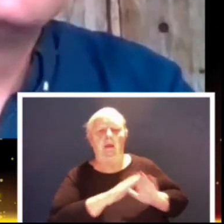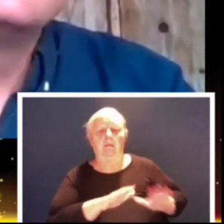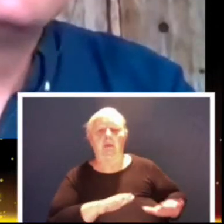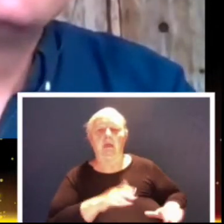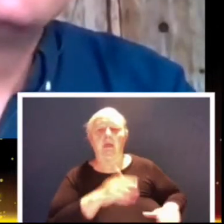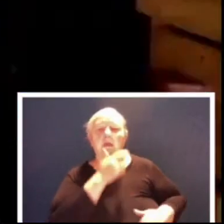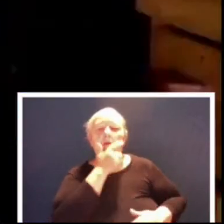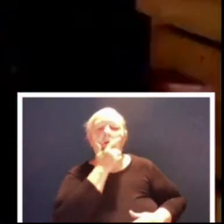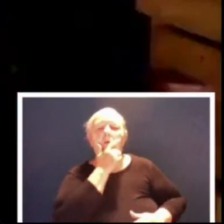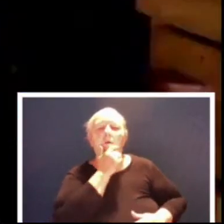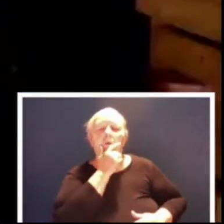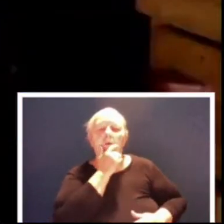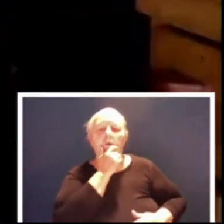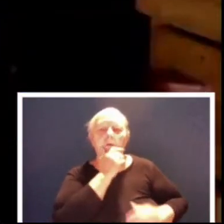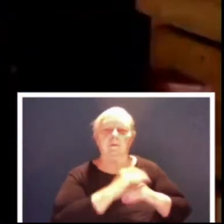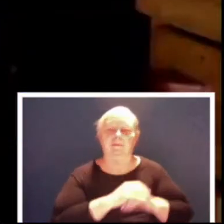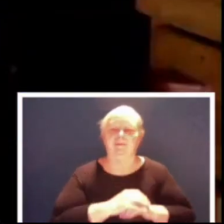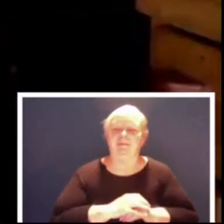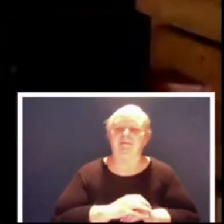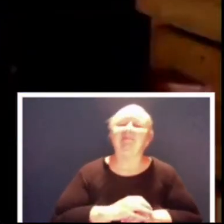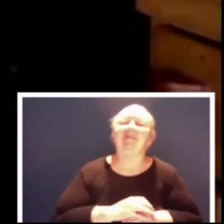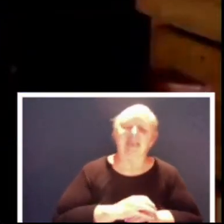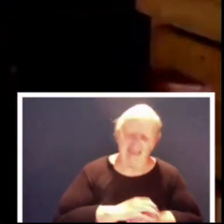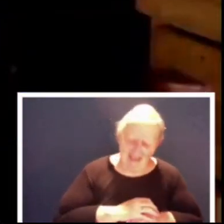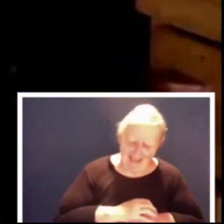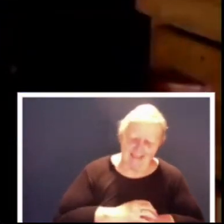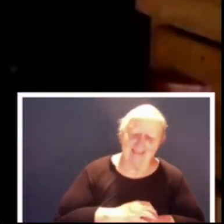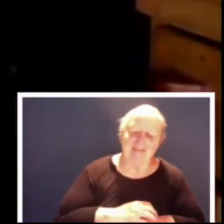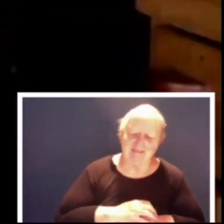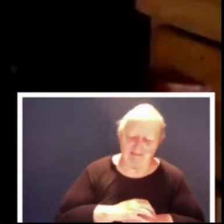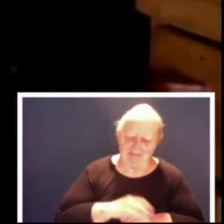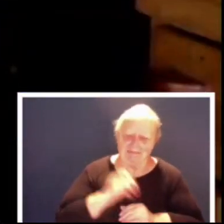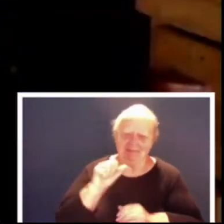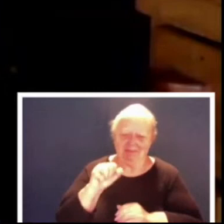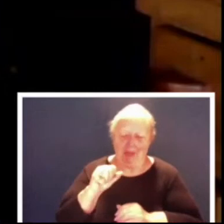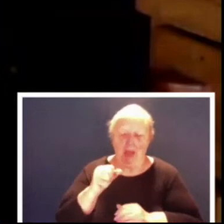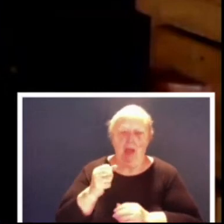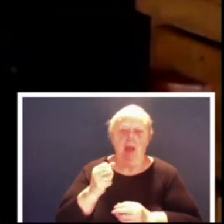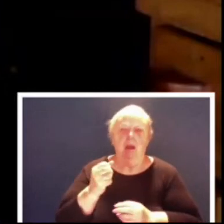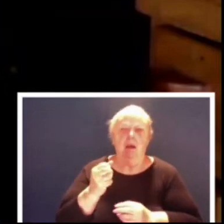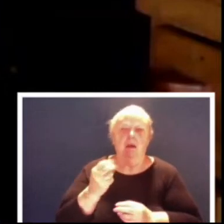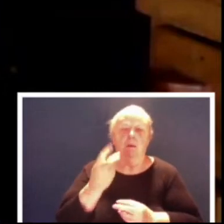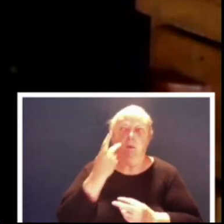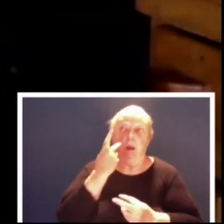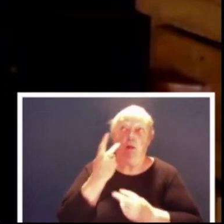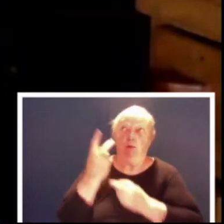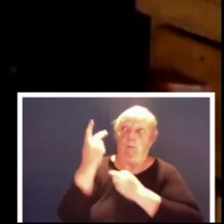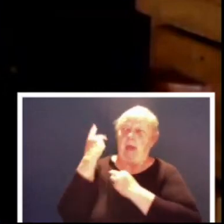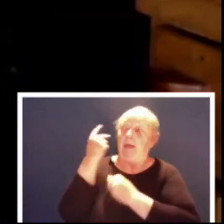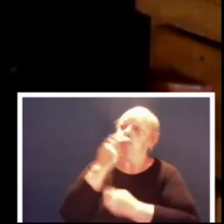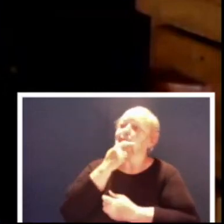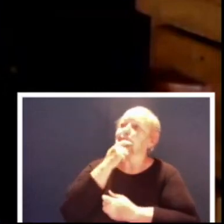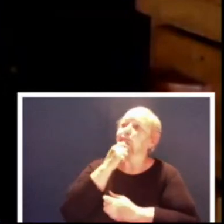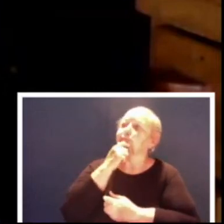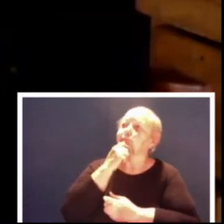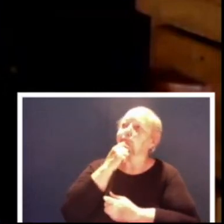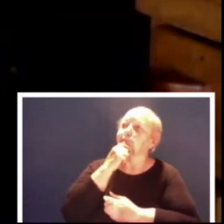Yeah, I think it goes back to the tenet of really being able to accept it and call it out and name it.